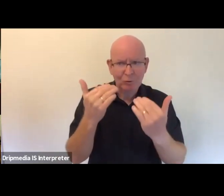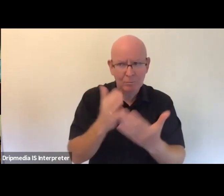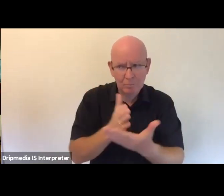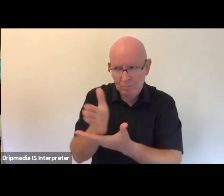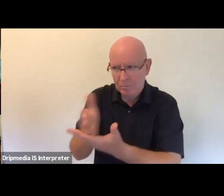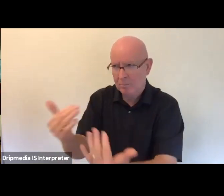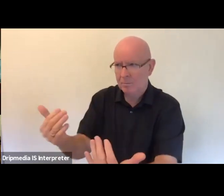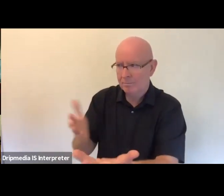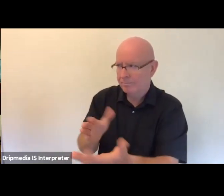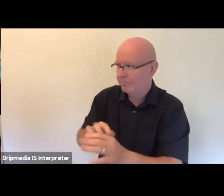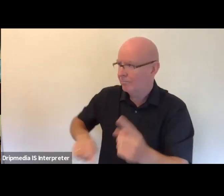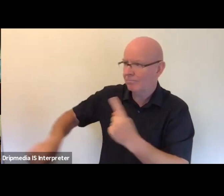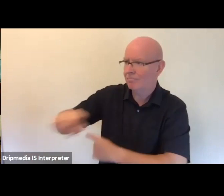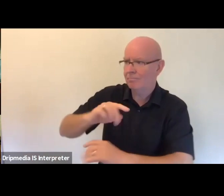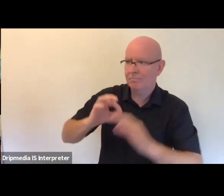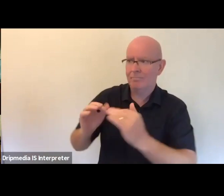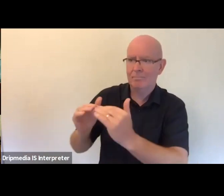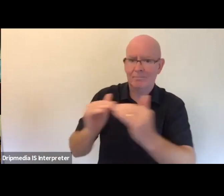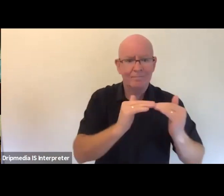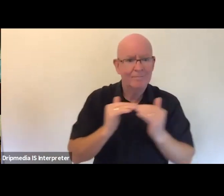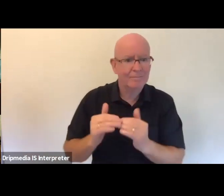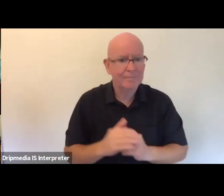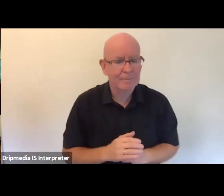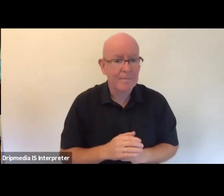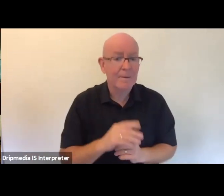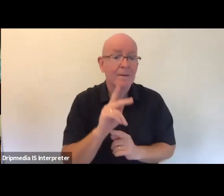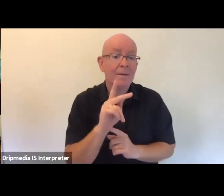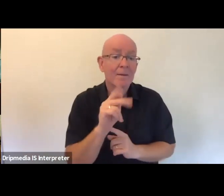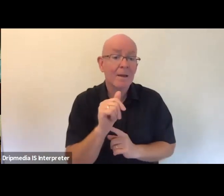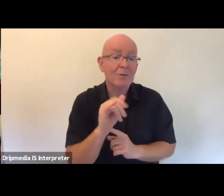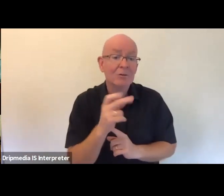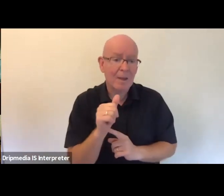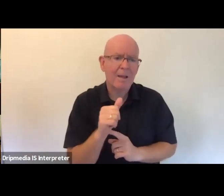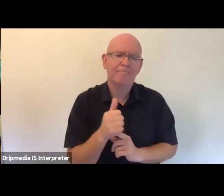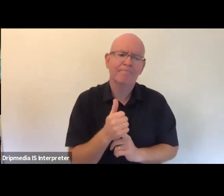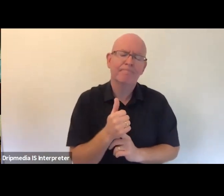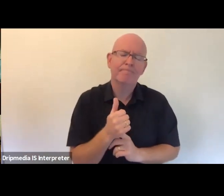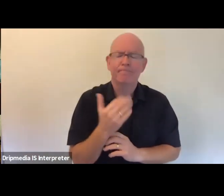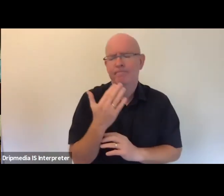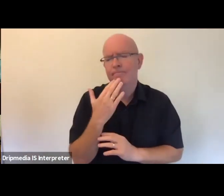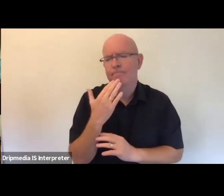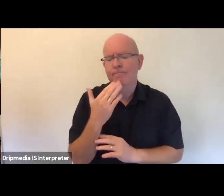I think that there is a lot of crying down on, you know, facilitators, but also working with local organisations,